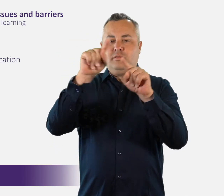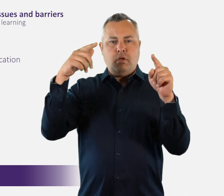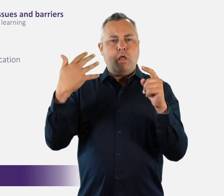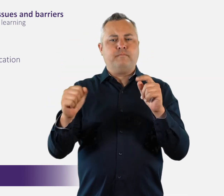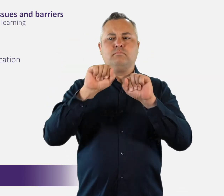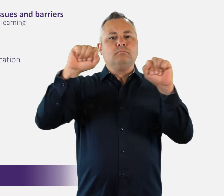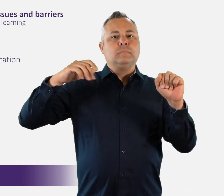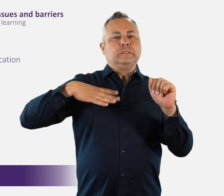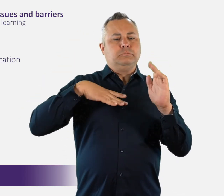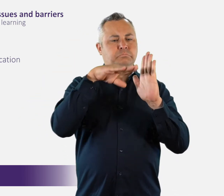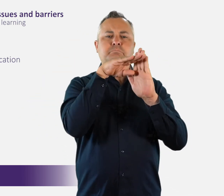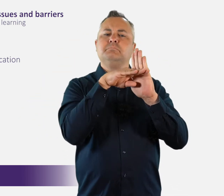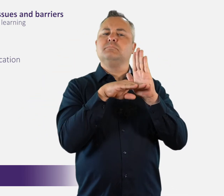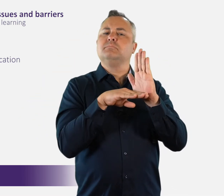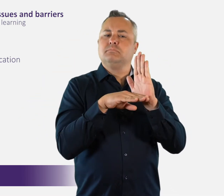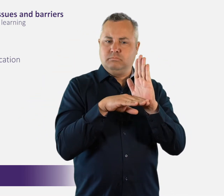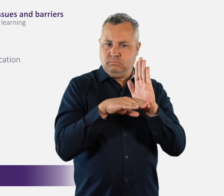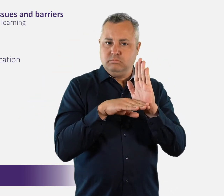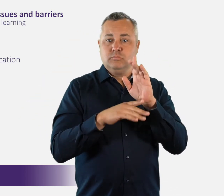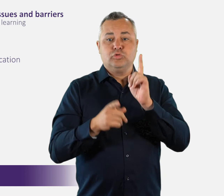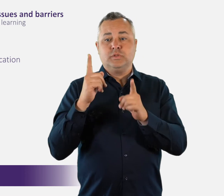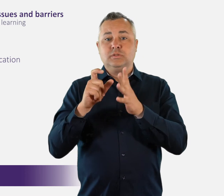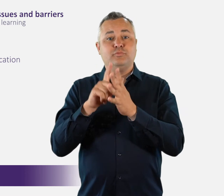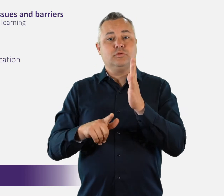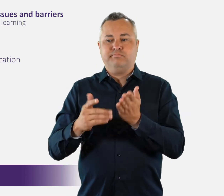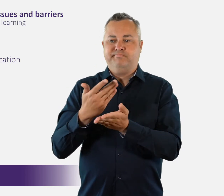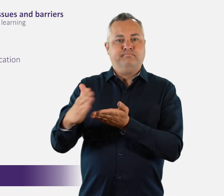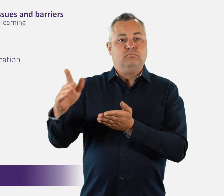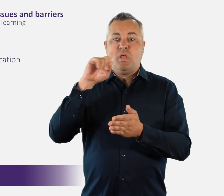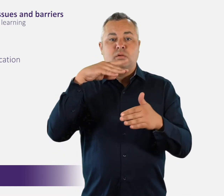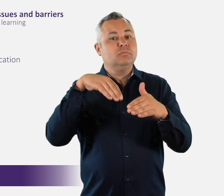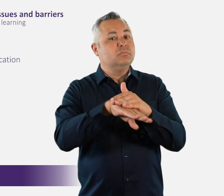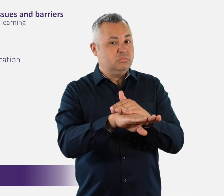or further education programs may exclude students with disability from these levels of education.